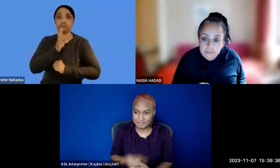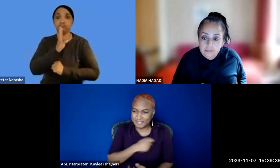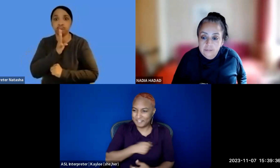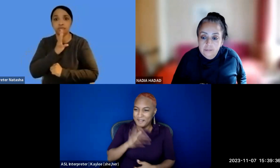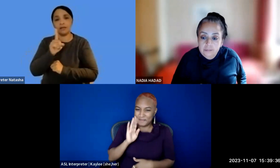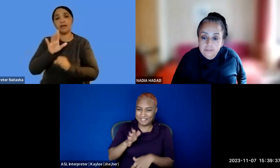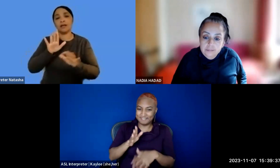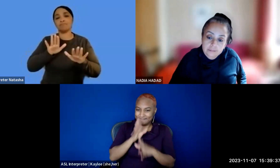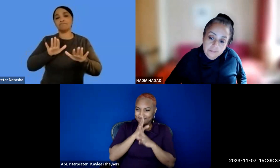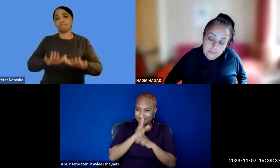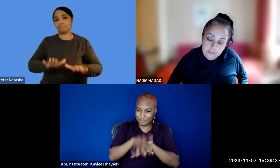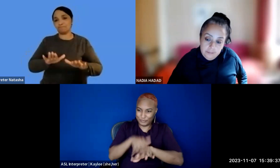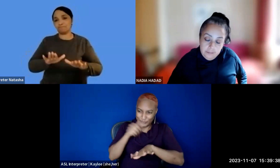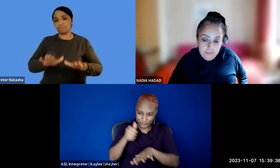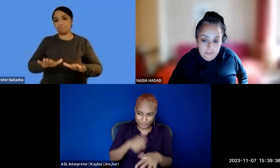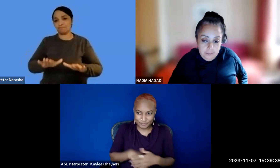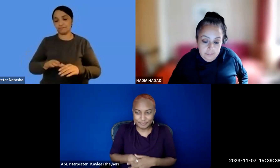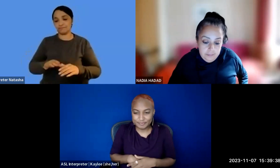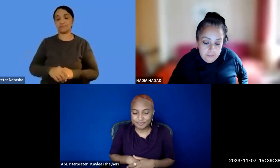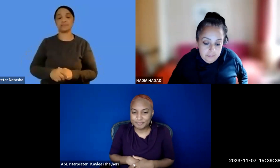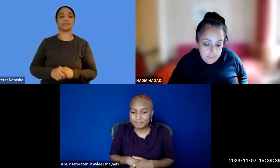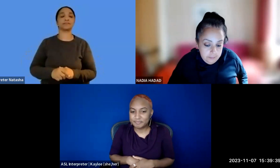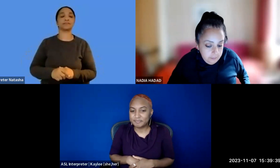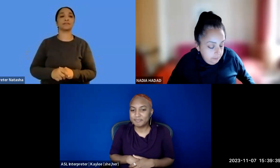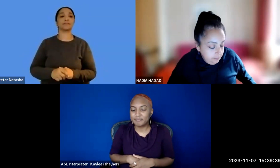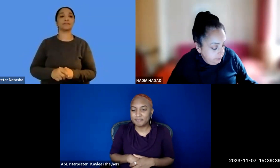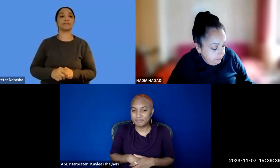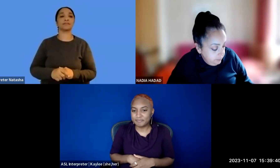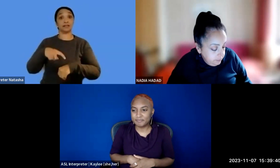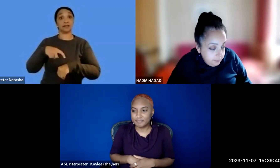That I was a bit reluctant at the beginning,